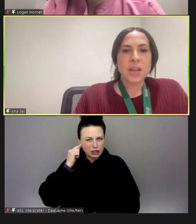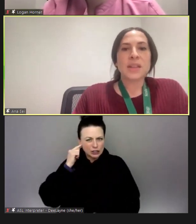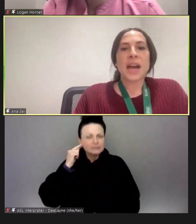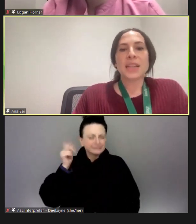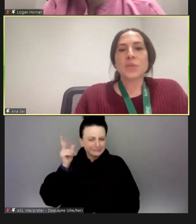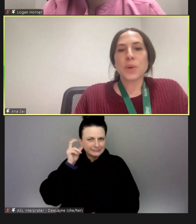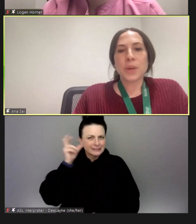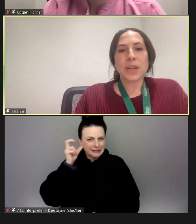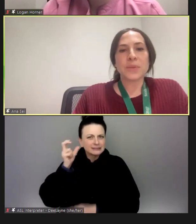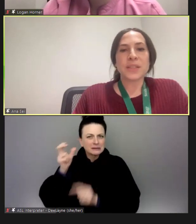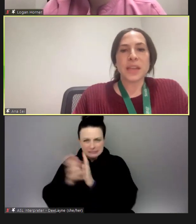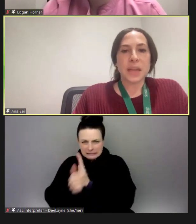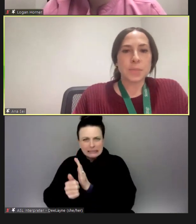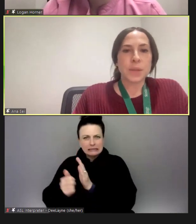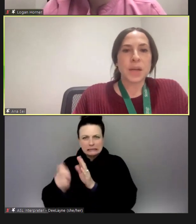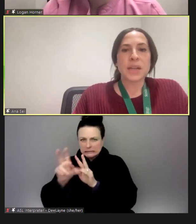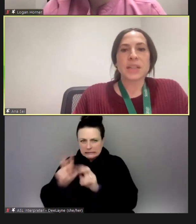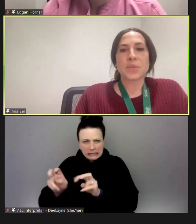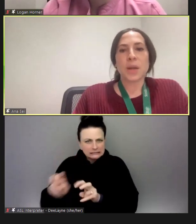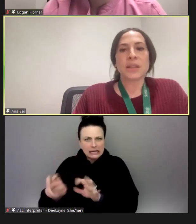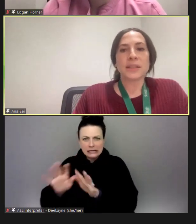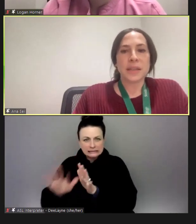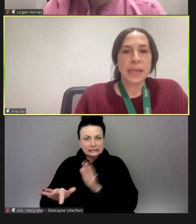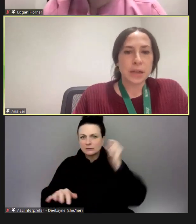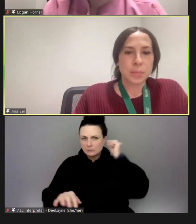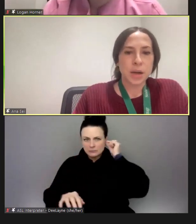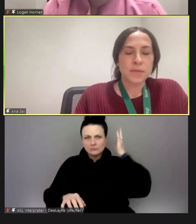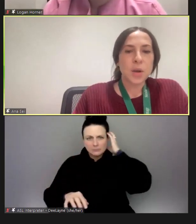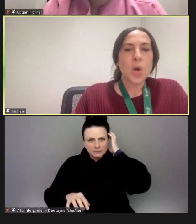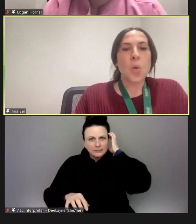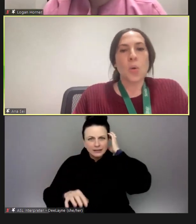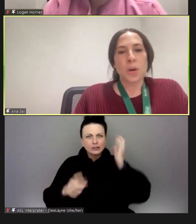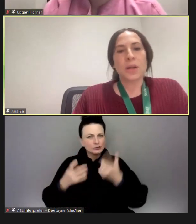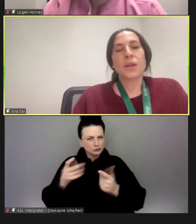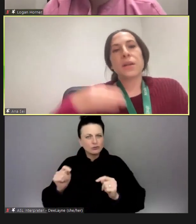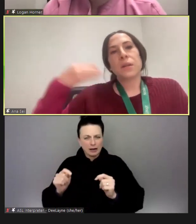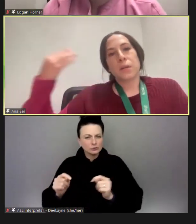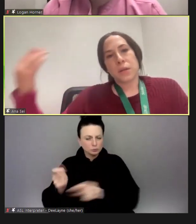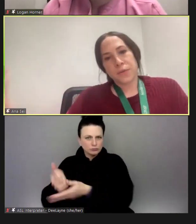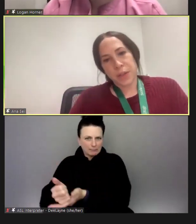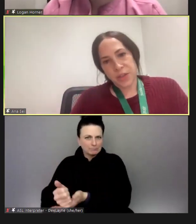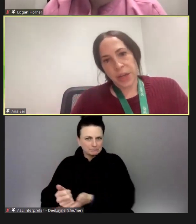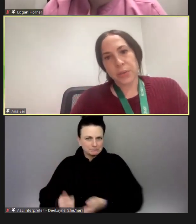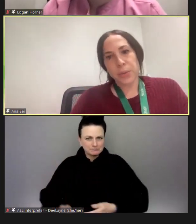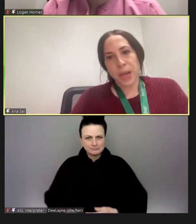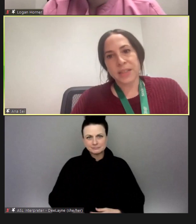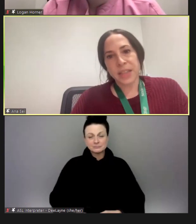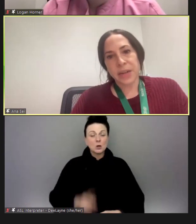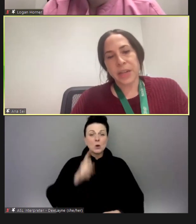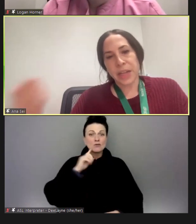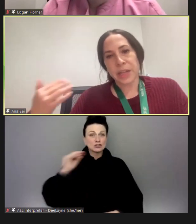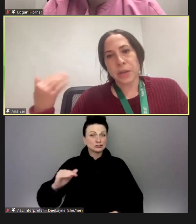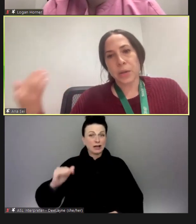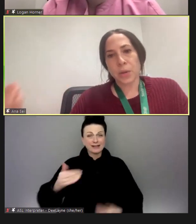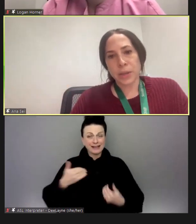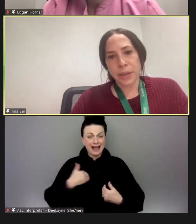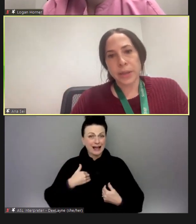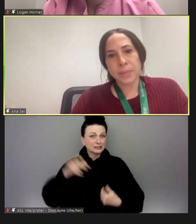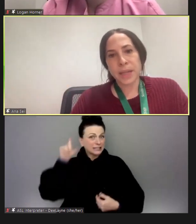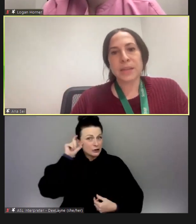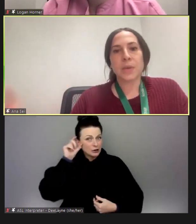that's when we use the earplug as well as the ear muff or for a child who has a